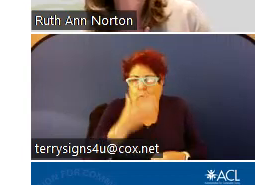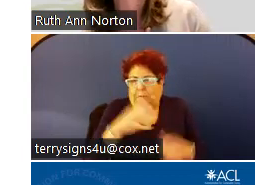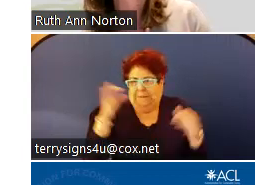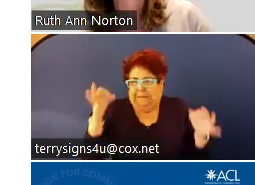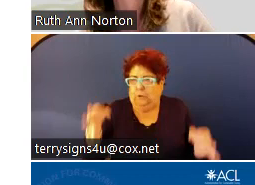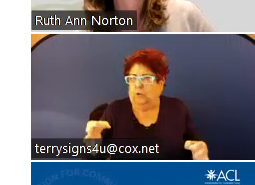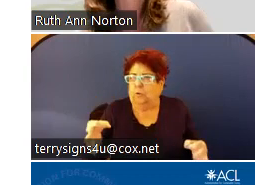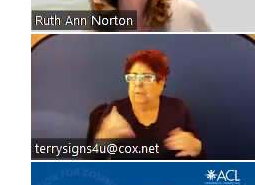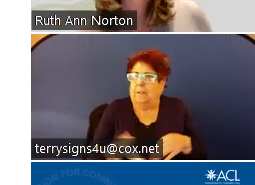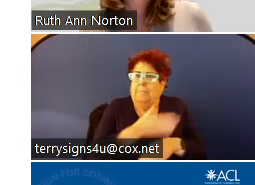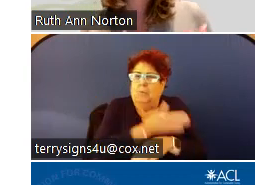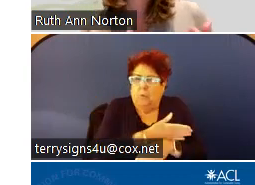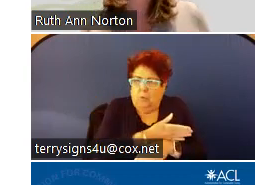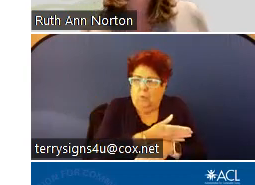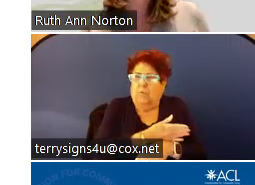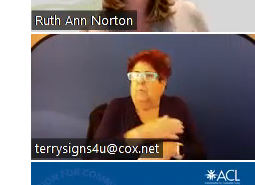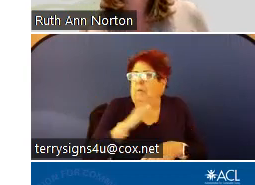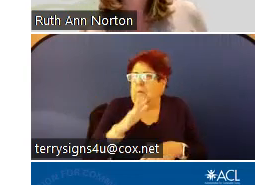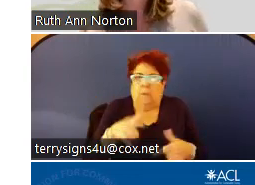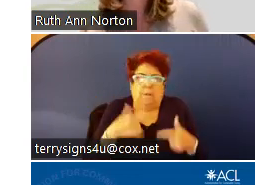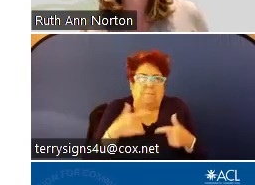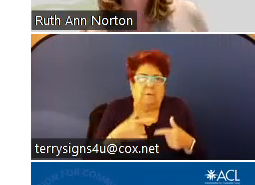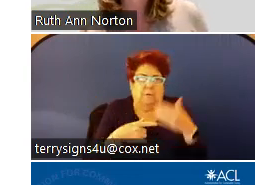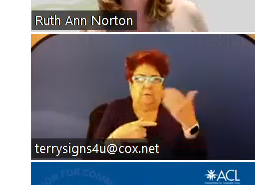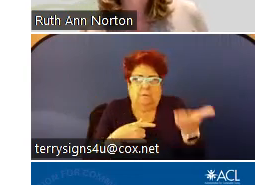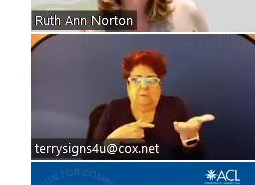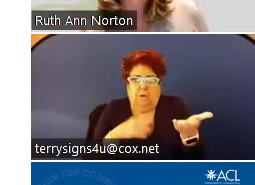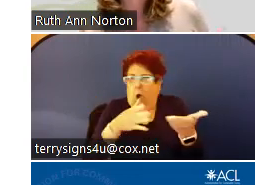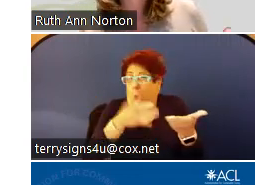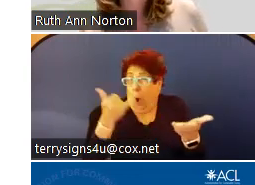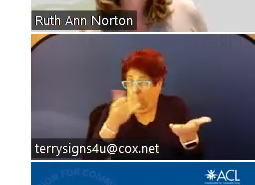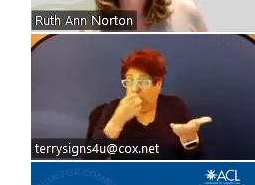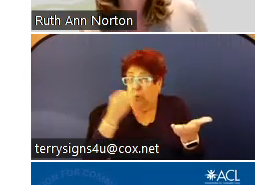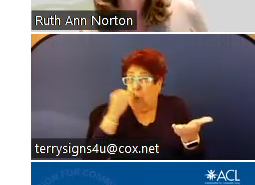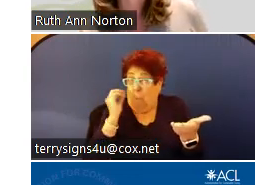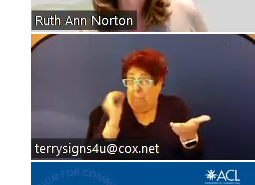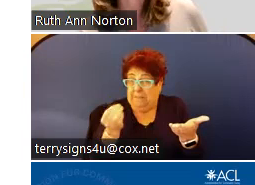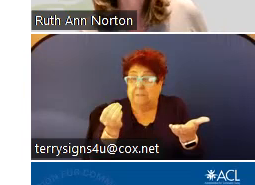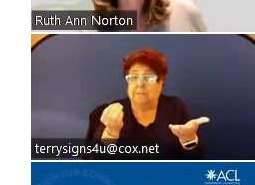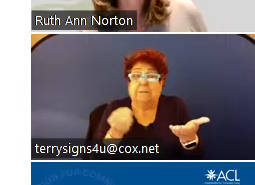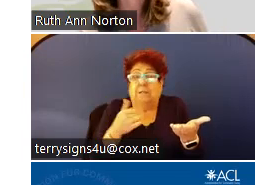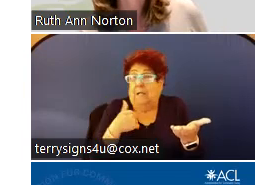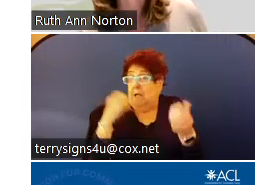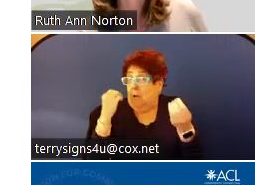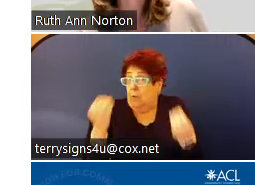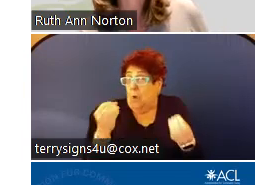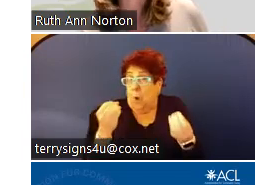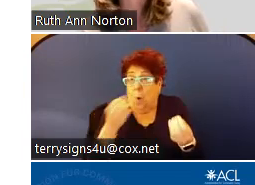Miss Billips who was on the edge of homelessness and didn't have any operating heat in her home,